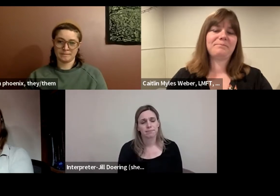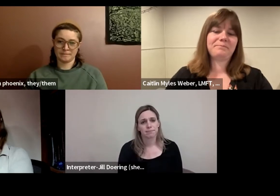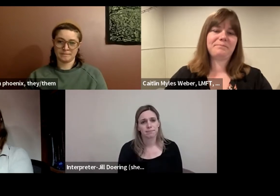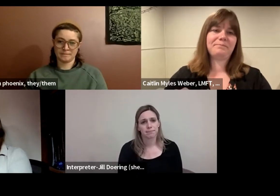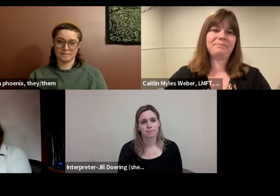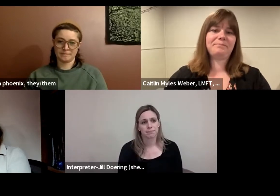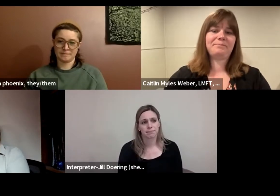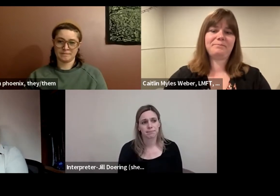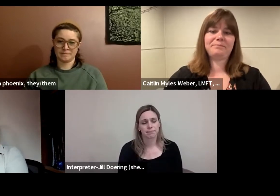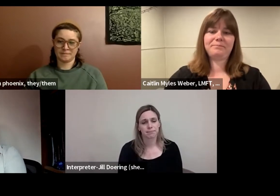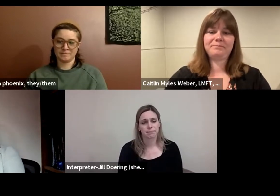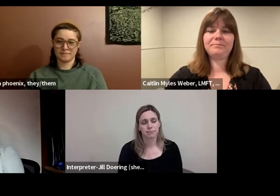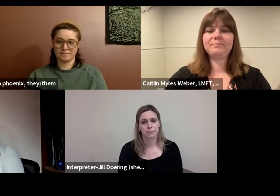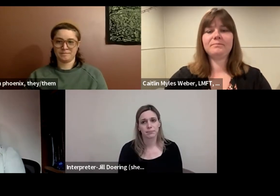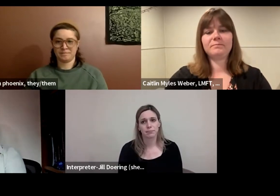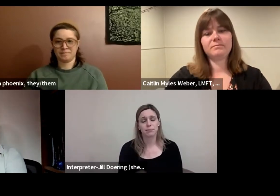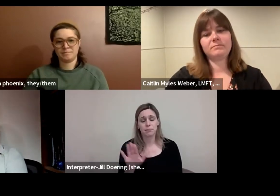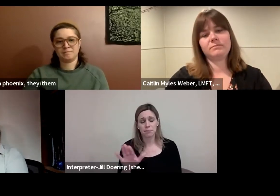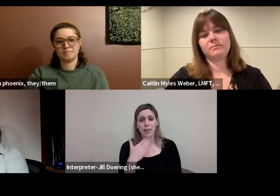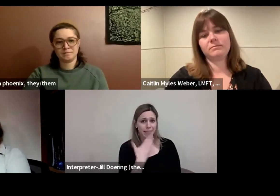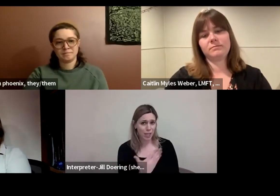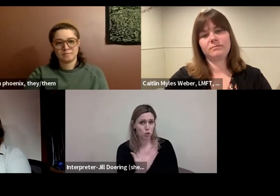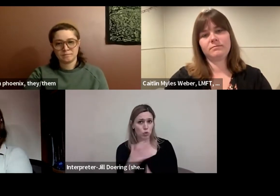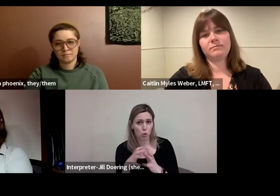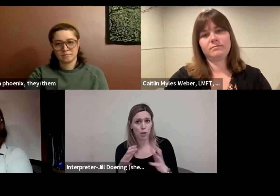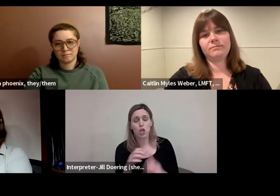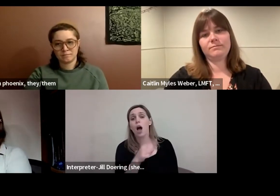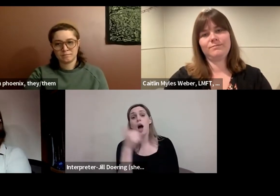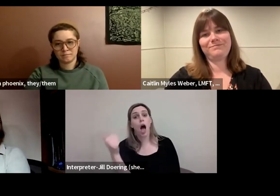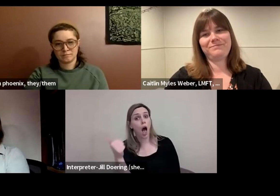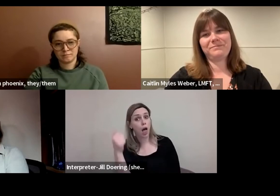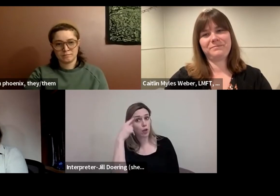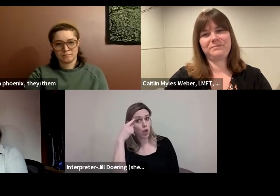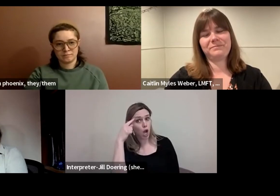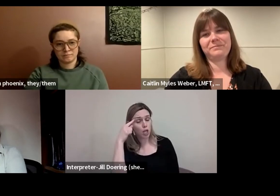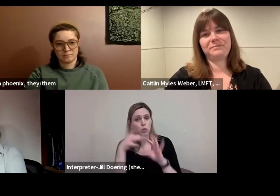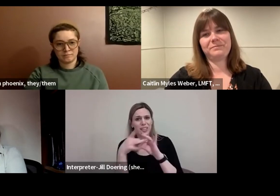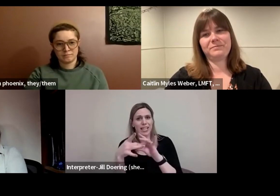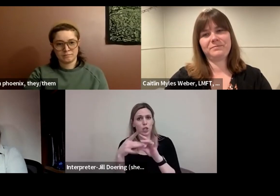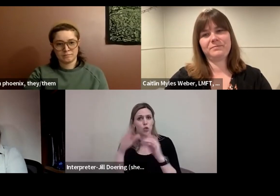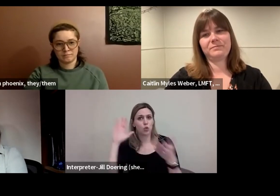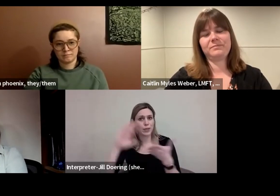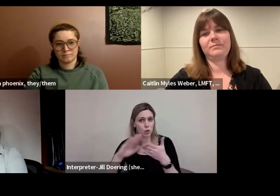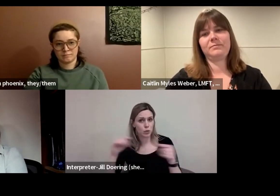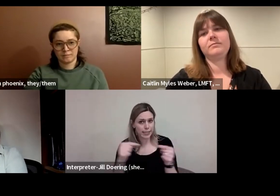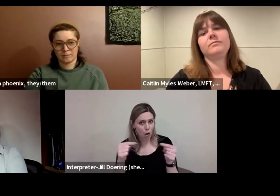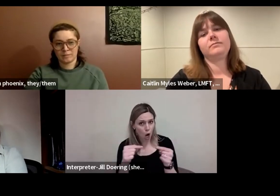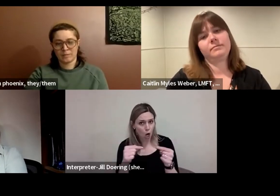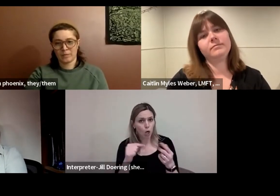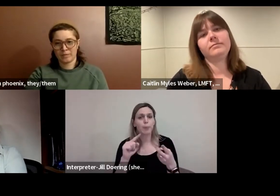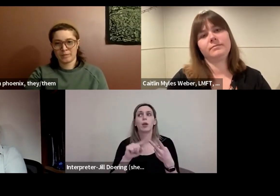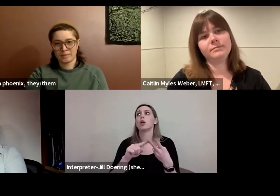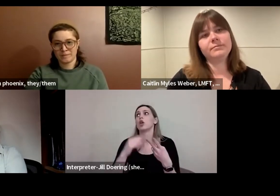Other thoughts on this kind of harm reduction? Knowing that people are engaging in coping strategies